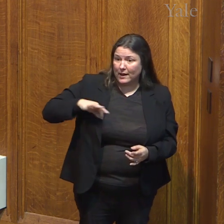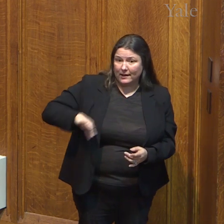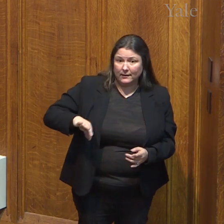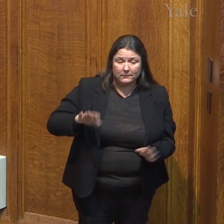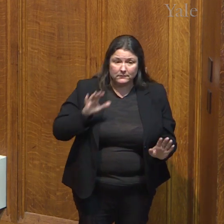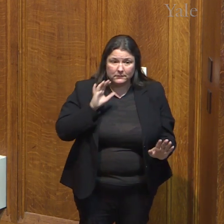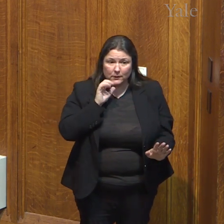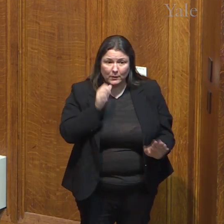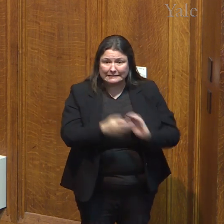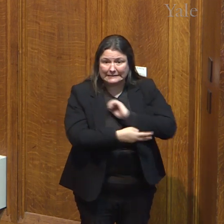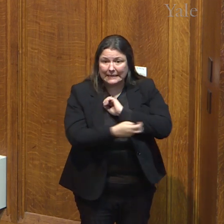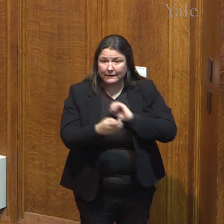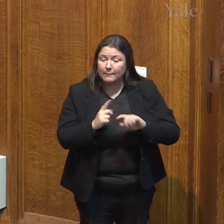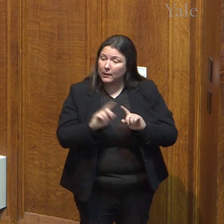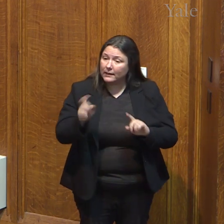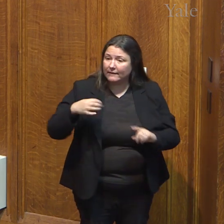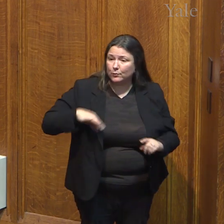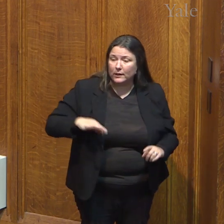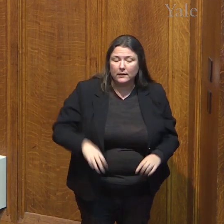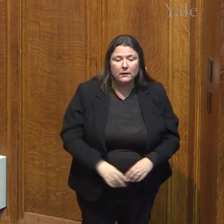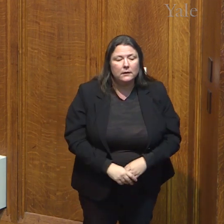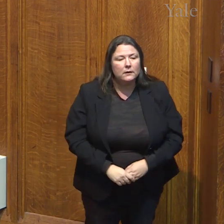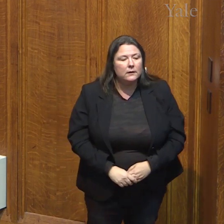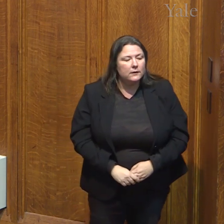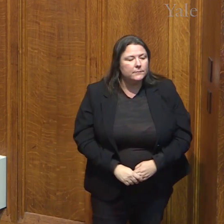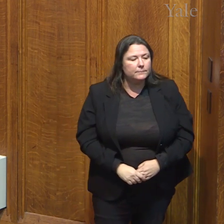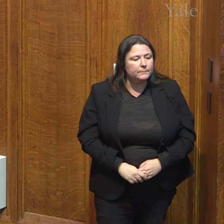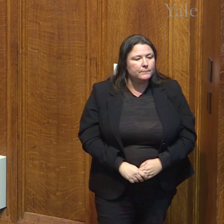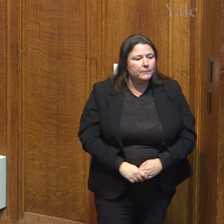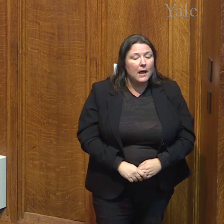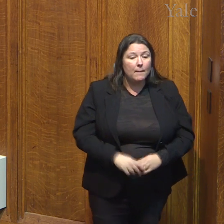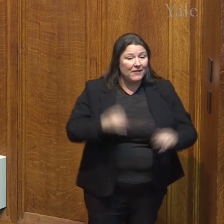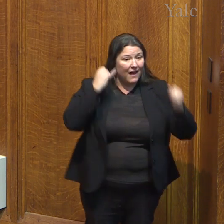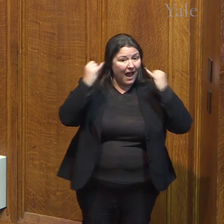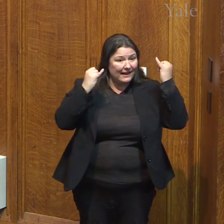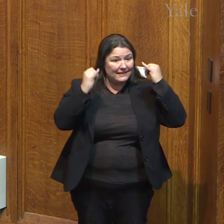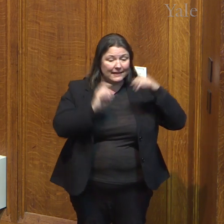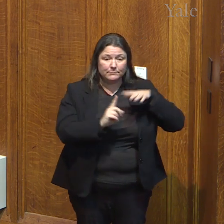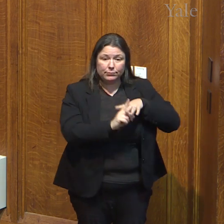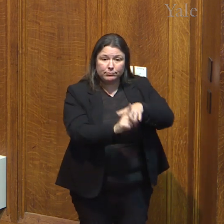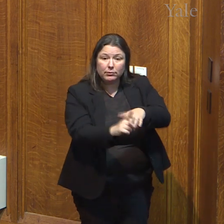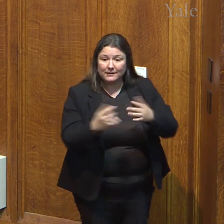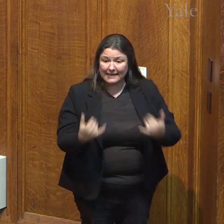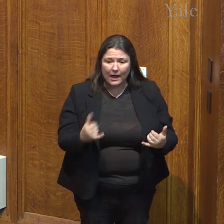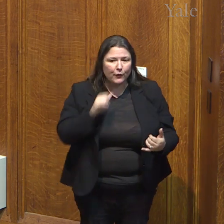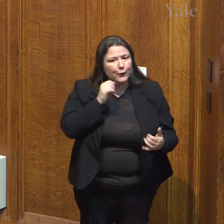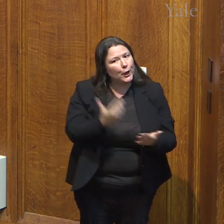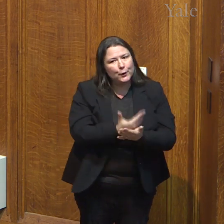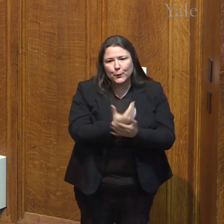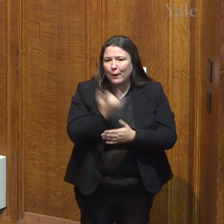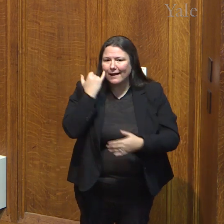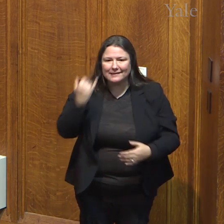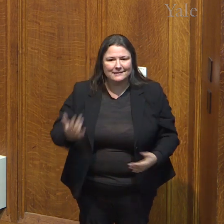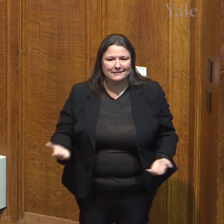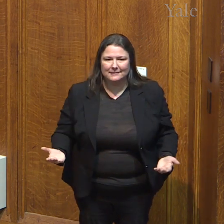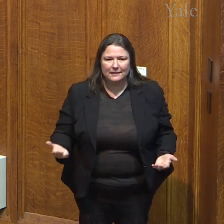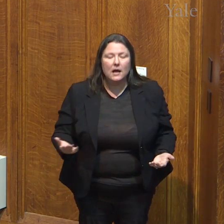but he did give Bébian credit. So these ideas that are coming up today, they're not new ideas. These were ideas that were developed